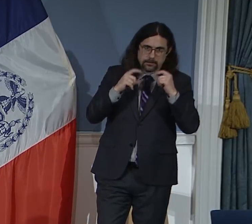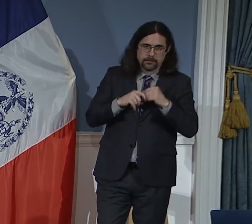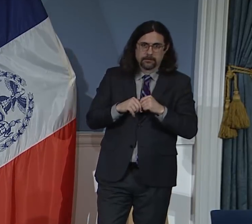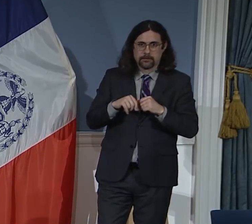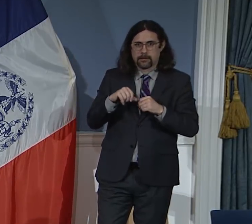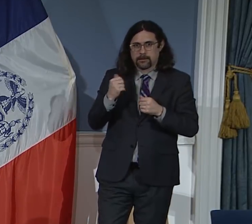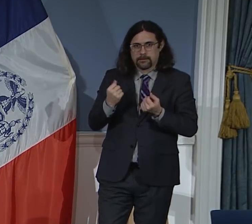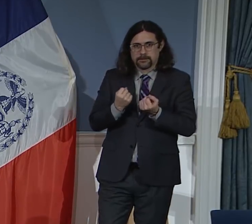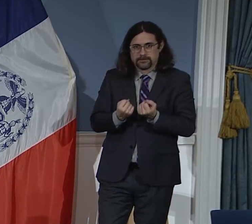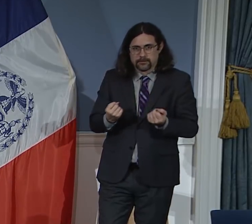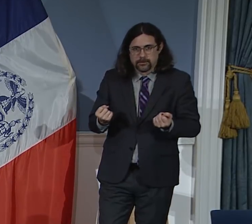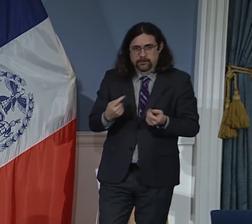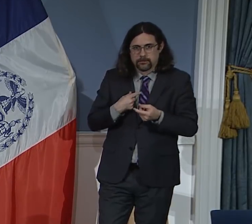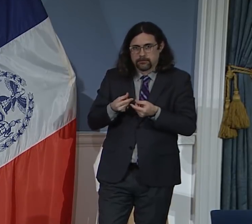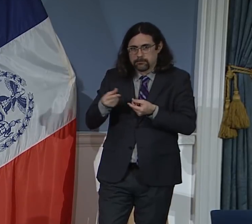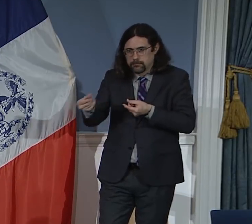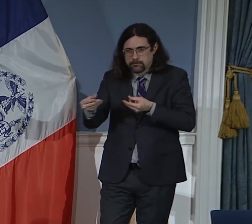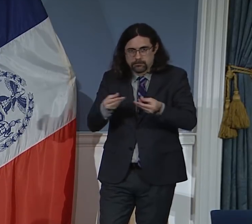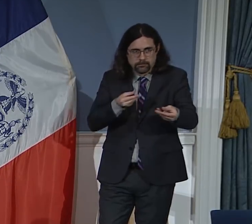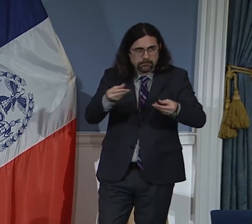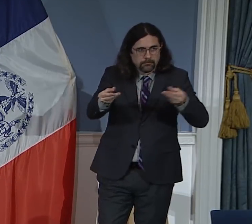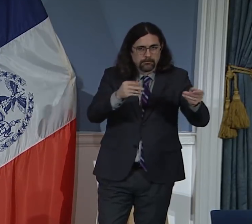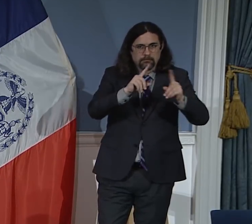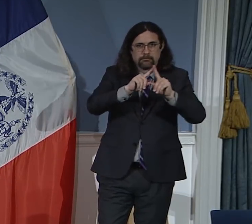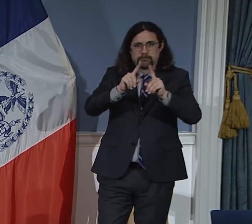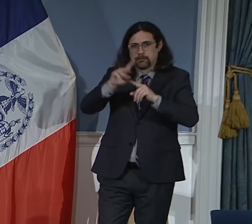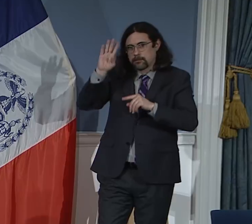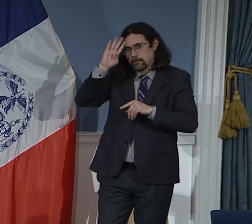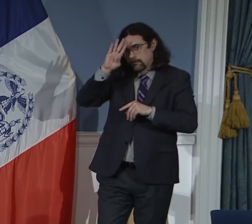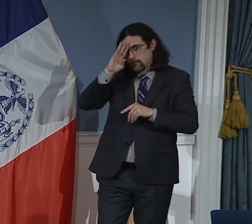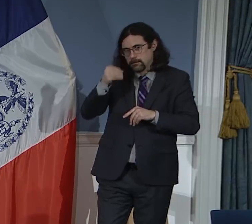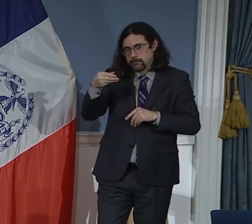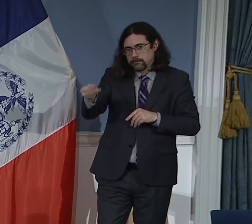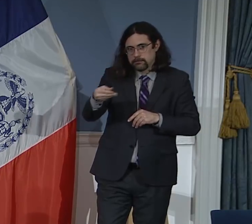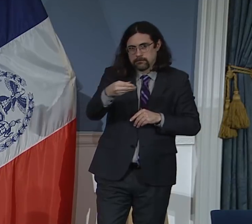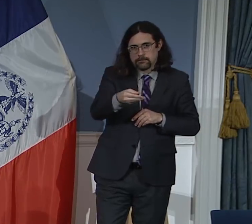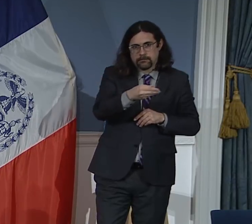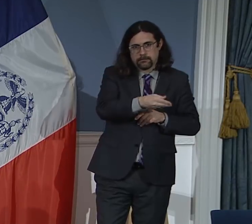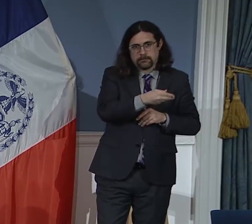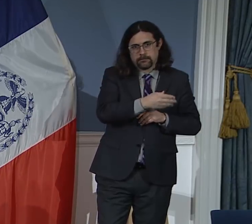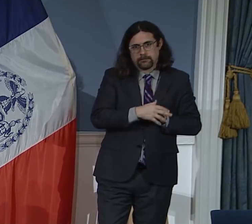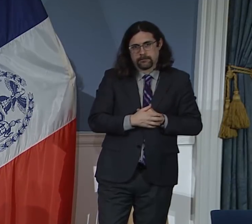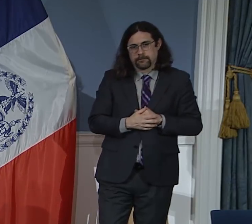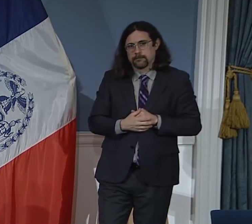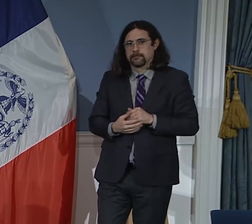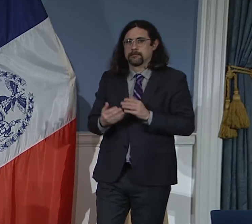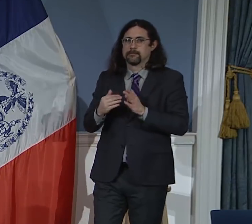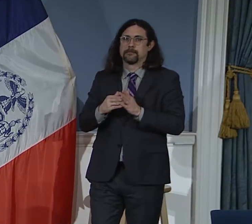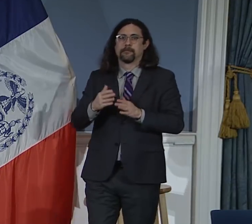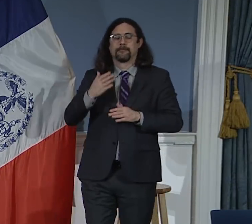OF MASKS AND OTHER CAPACITY, OTHER SUPPLIES.